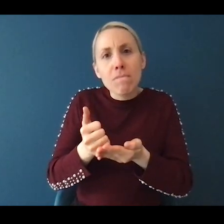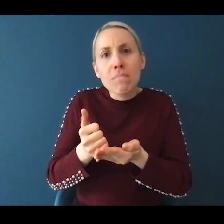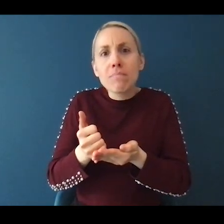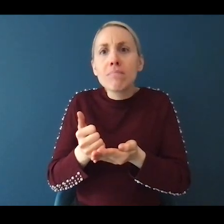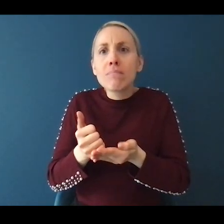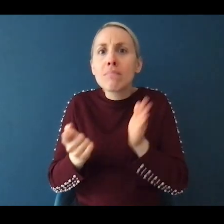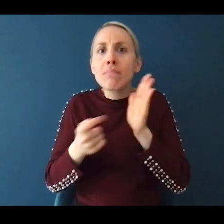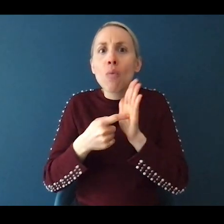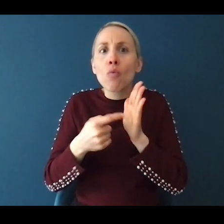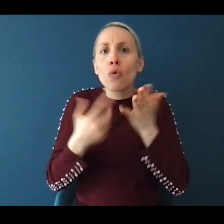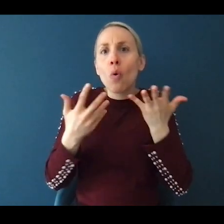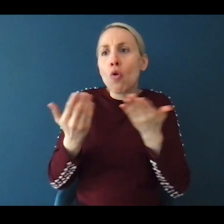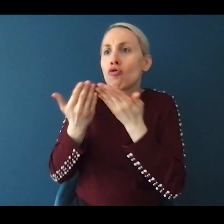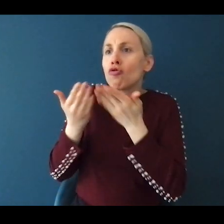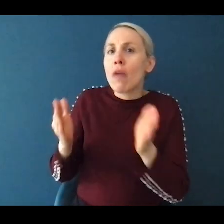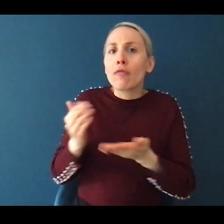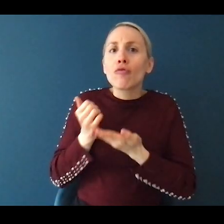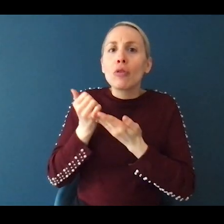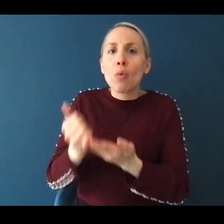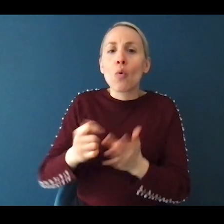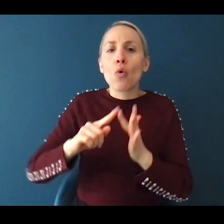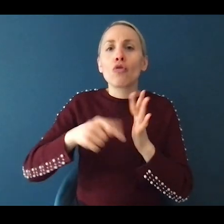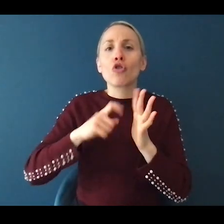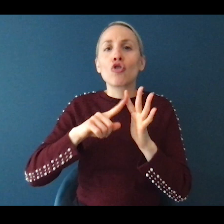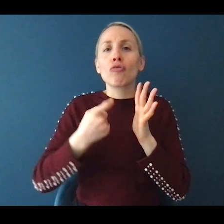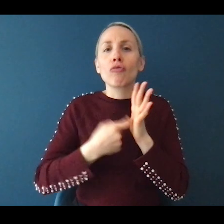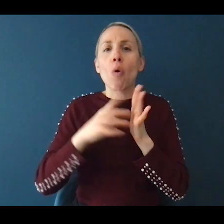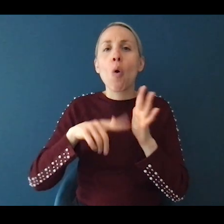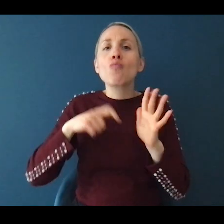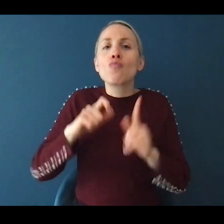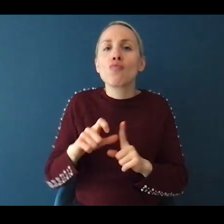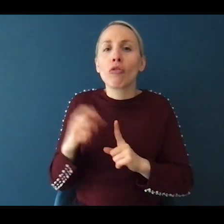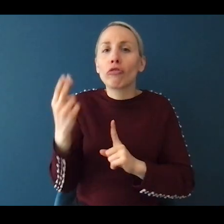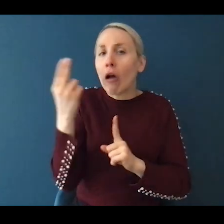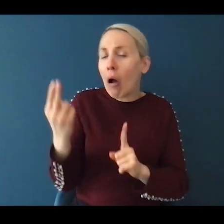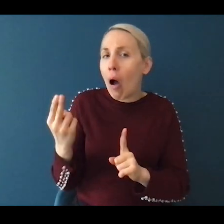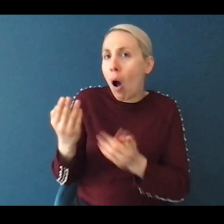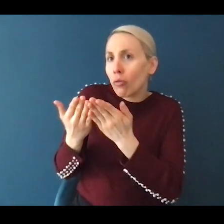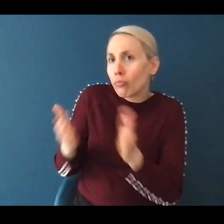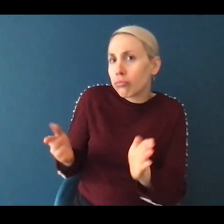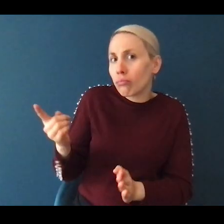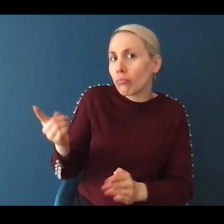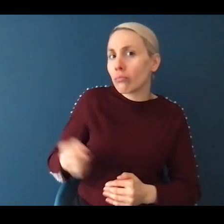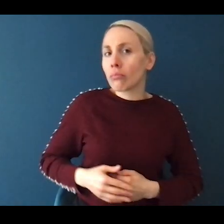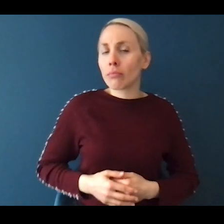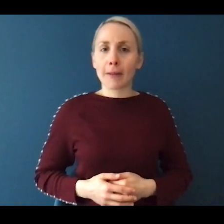and Photoworks. The mentorship was great but it was great in another way I would